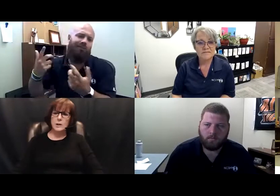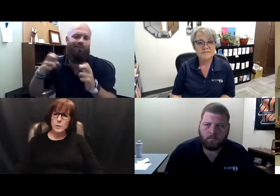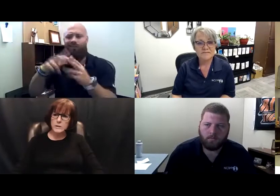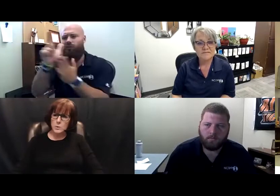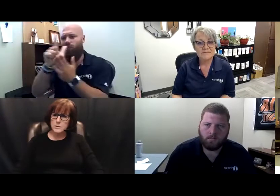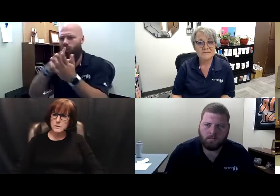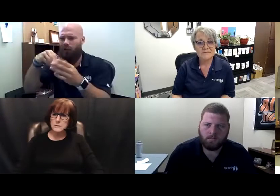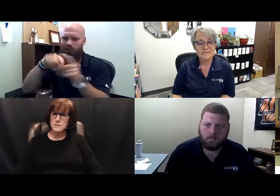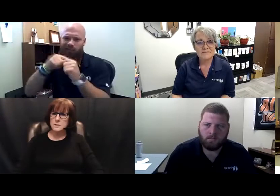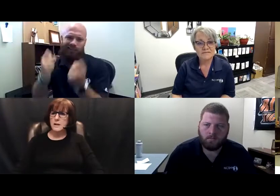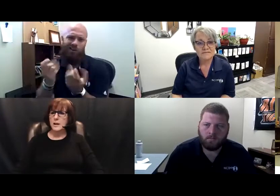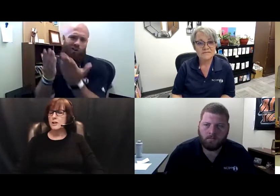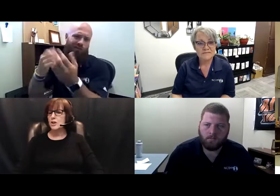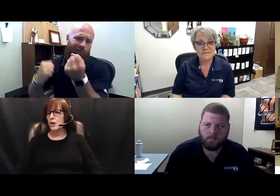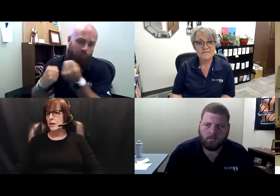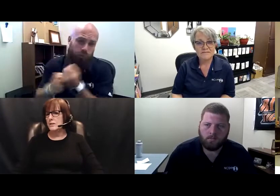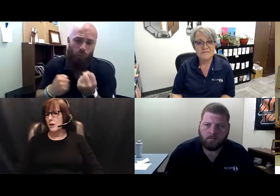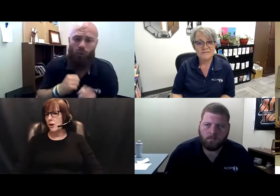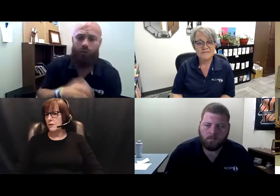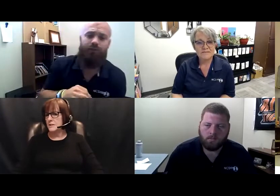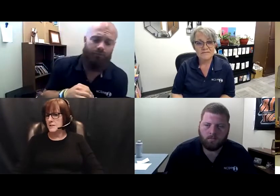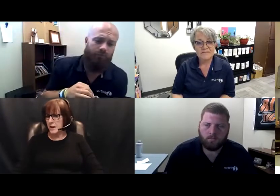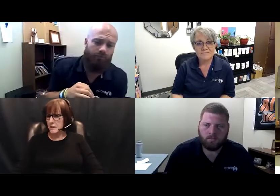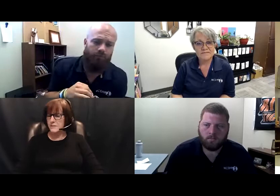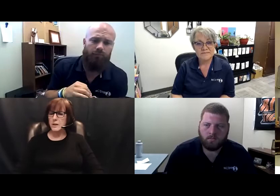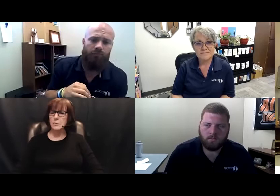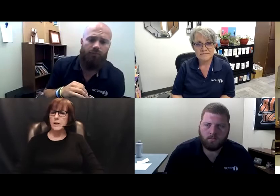resources, attorneys on staff that can provide